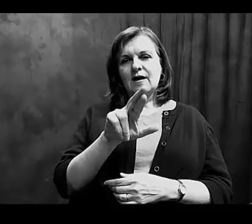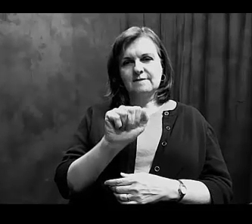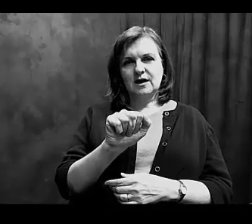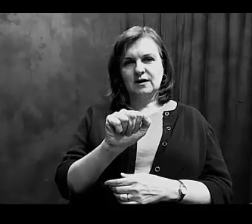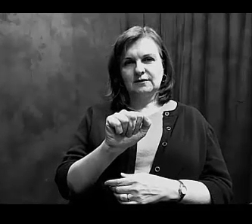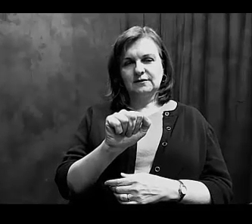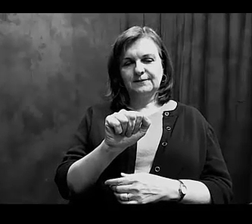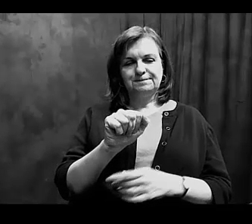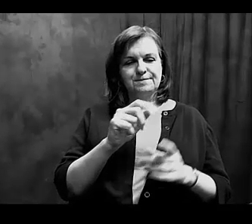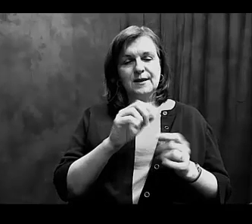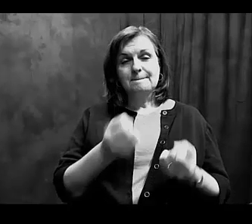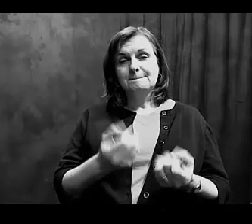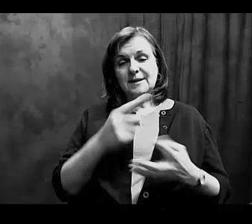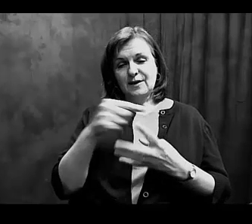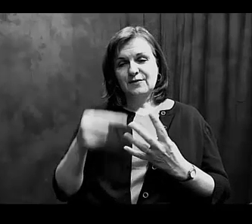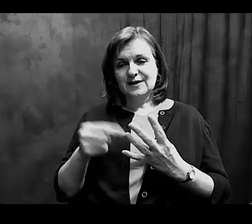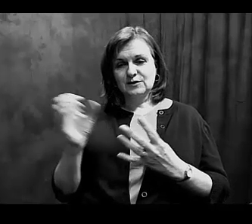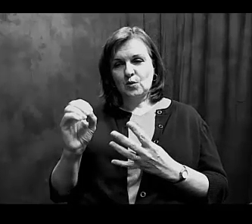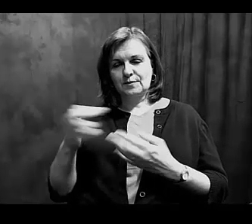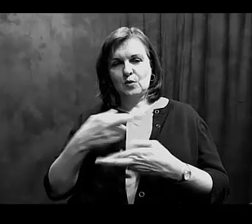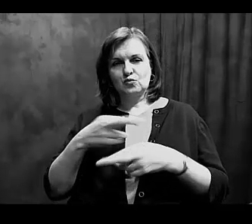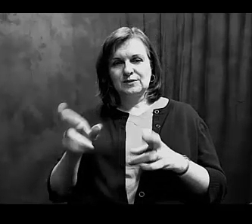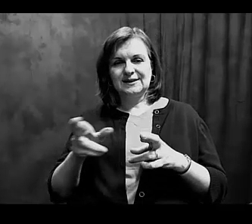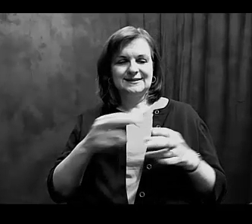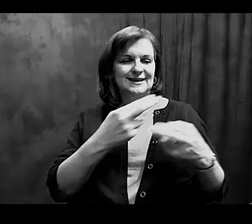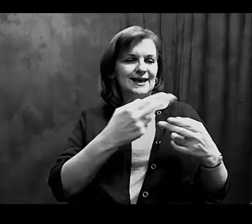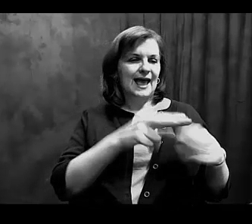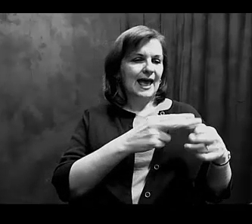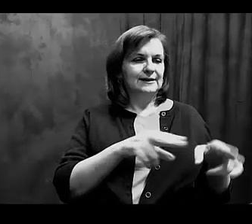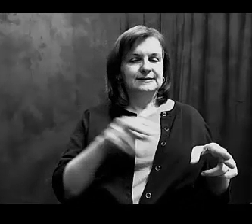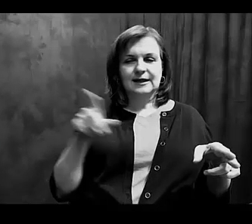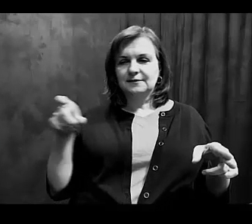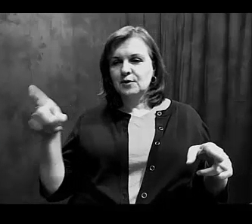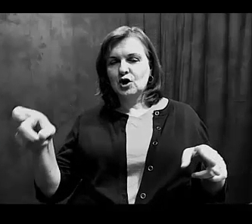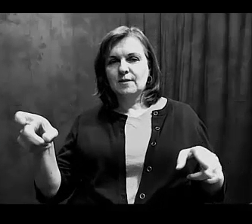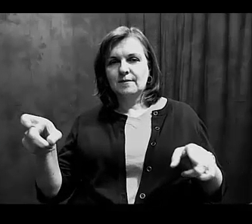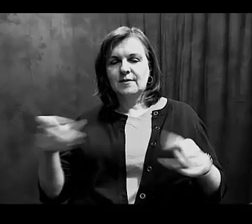that many of these organisms are going to release eggs and sperm